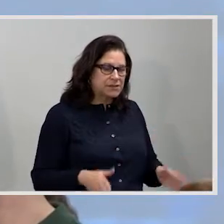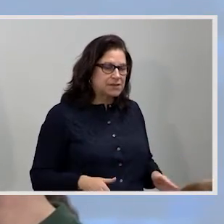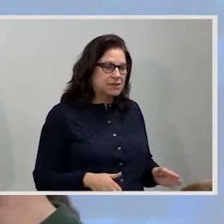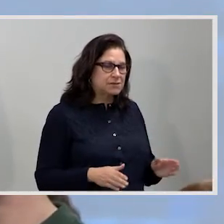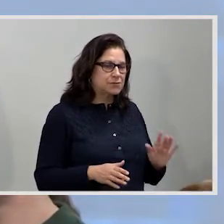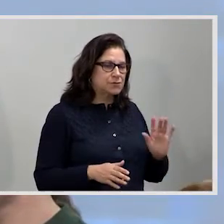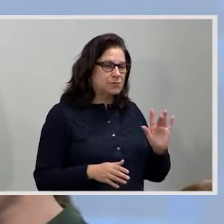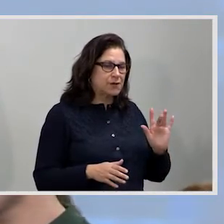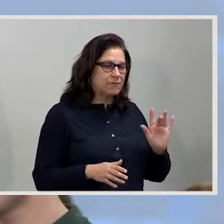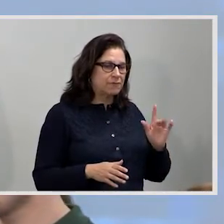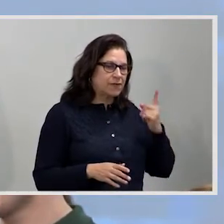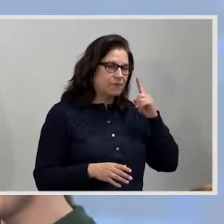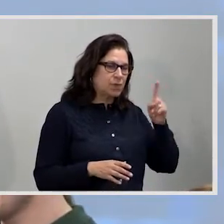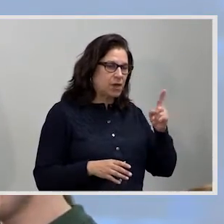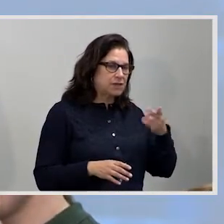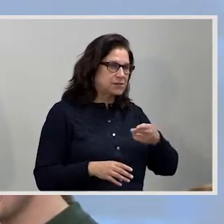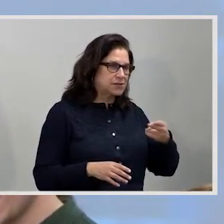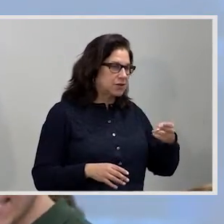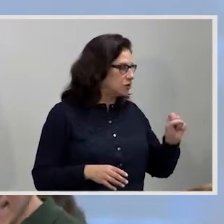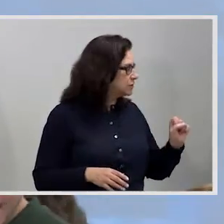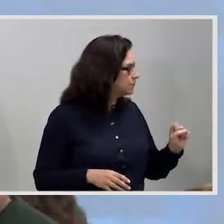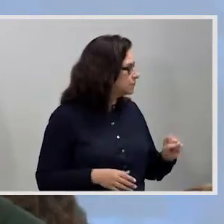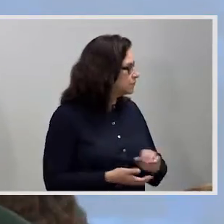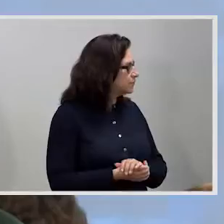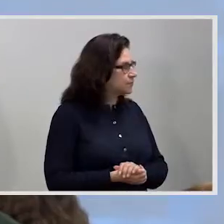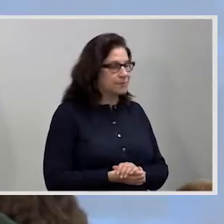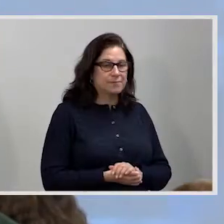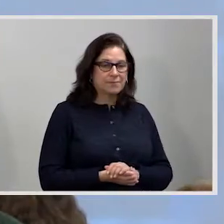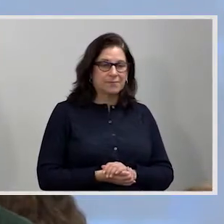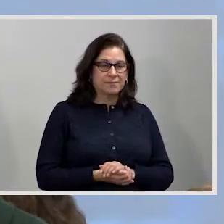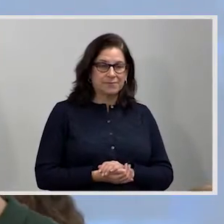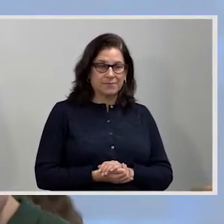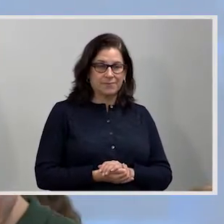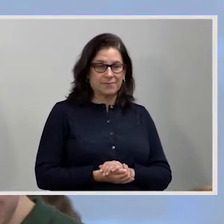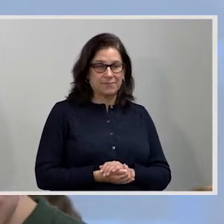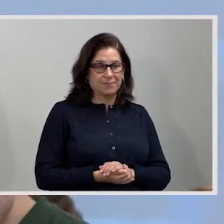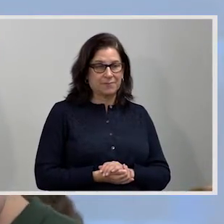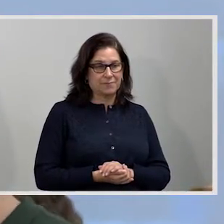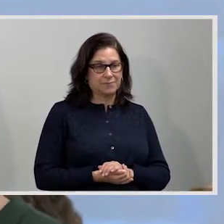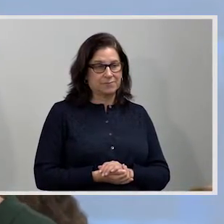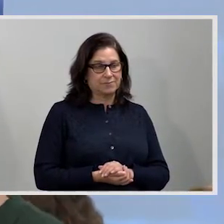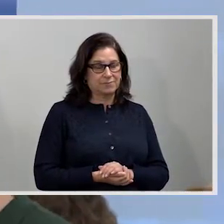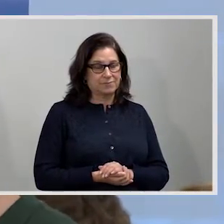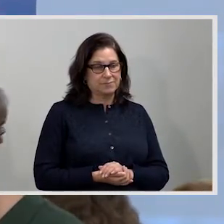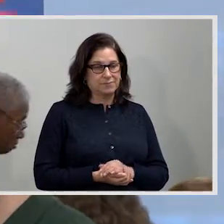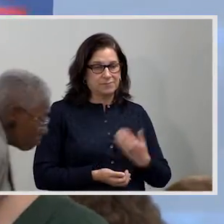THIS IS WHAT WE CAME UP WITH. BUT I WANT TO SAY I KNOW WE DO THESE BUDGETS ALL THE TIME.